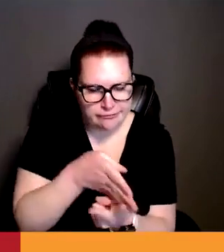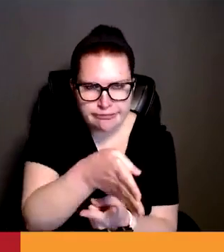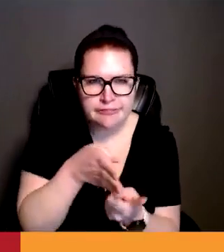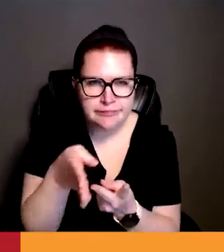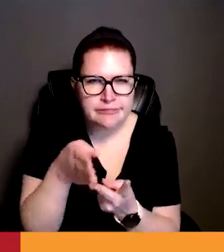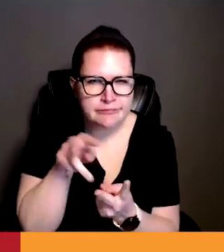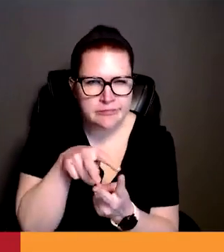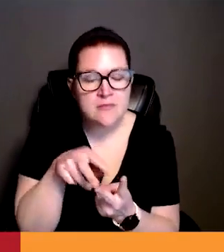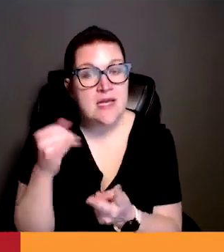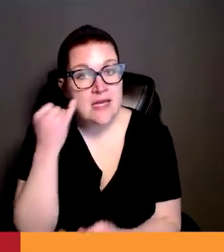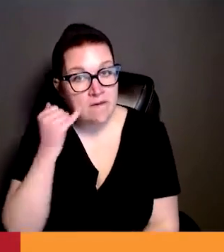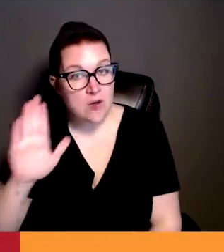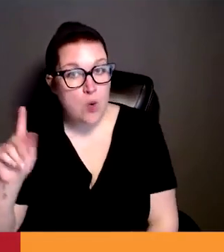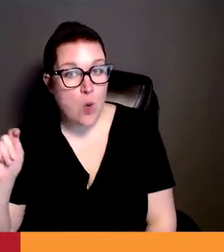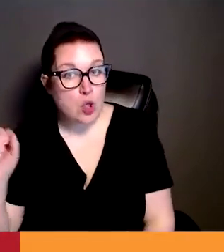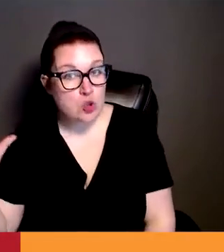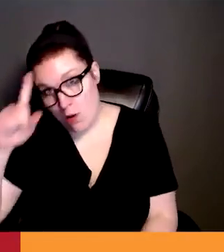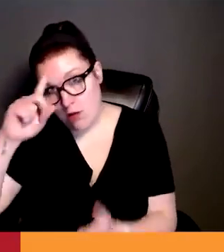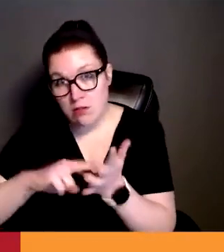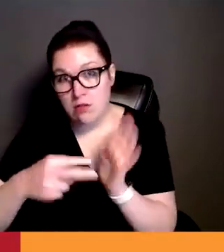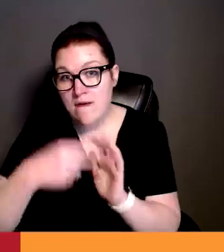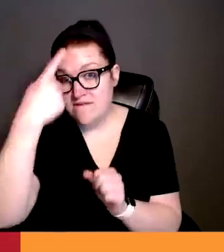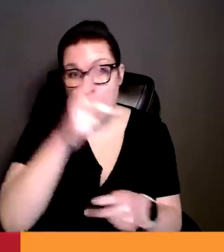So, if your tool is for caregivers or direct care workers